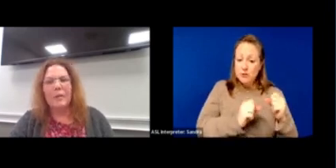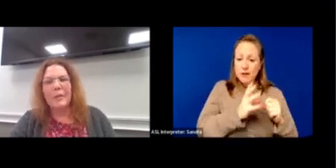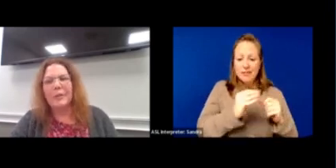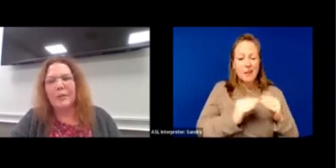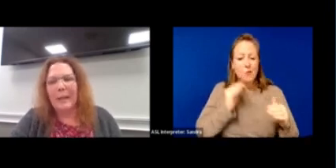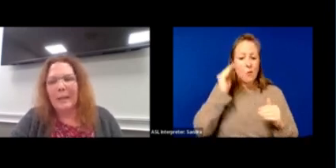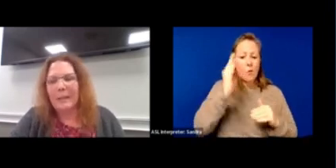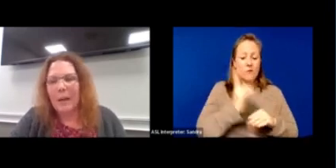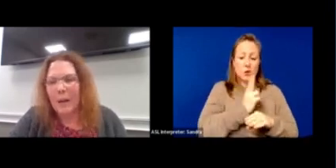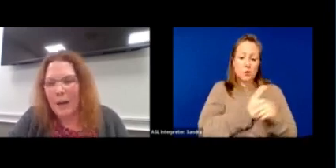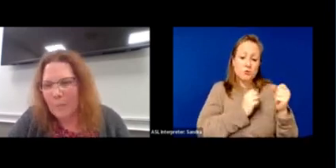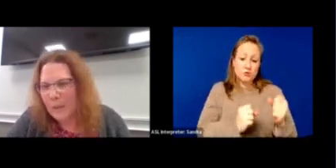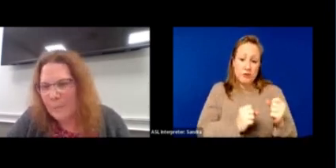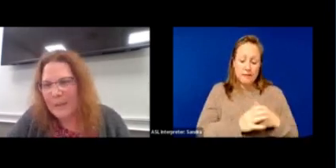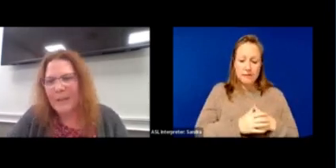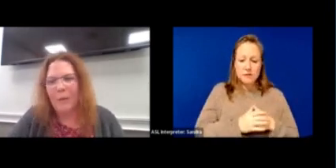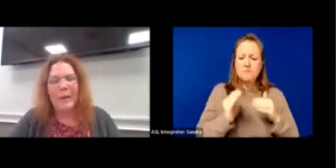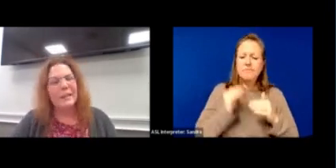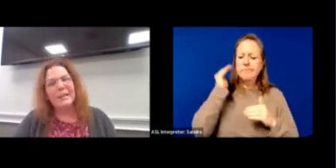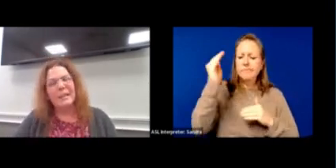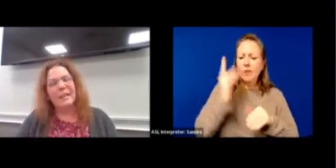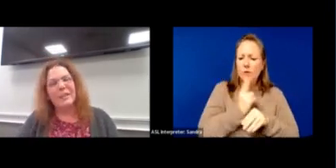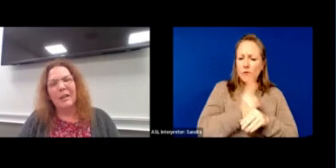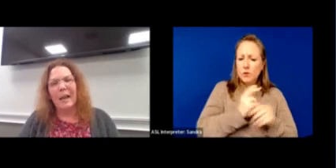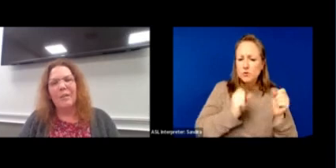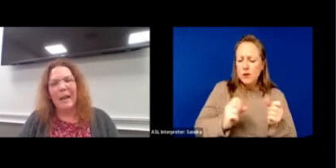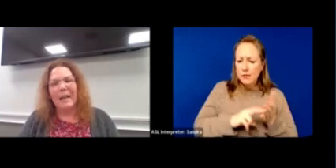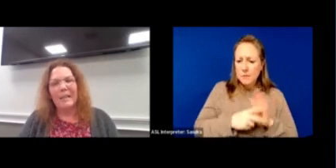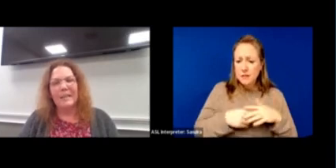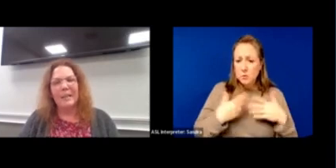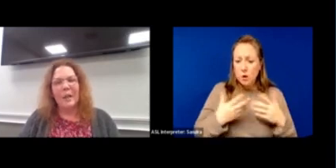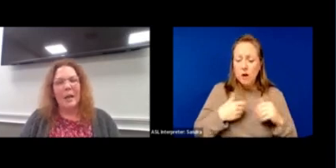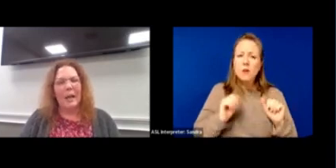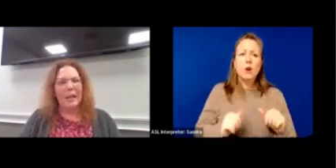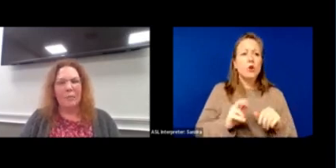overuse strengths can be a weakness It can start out as a